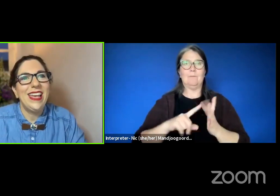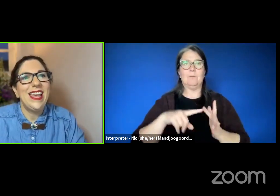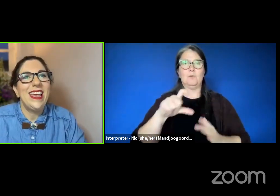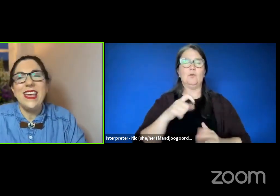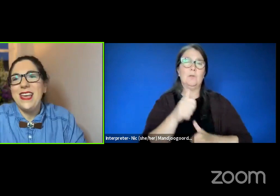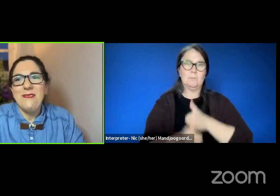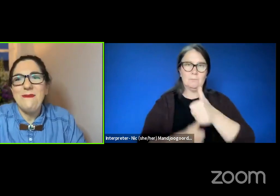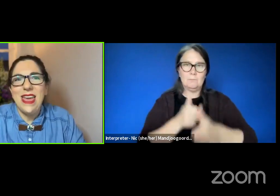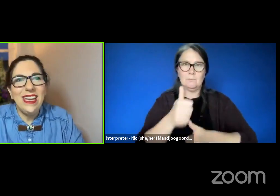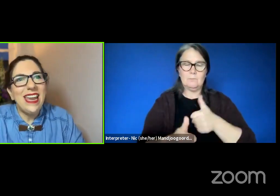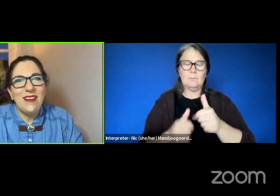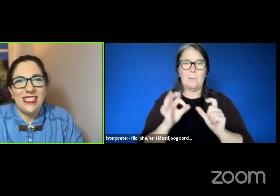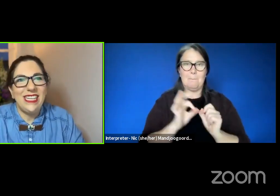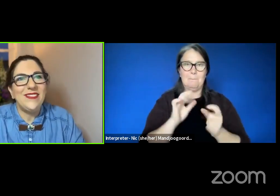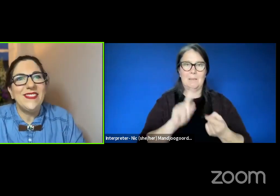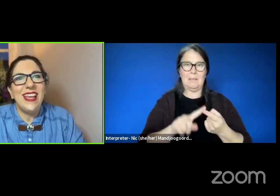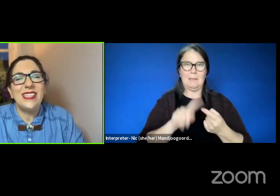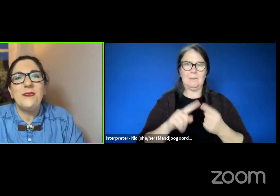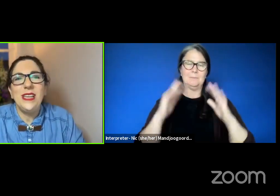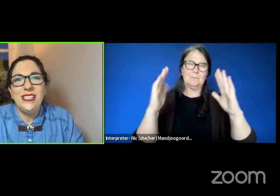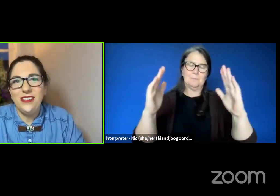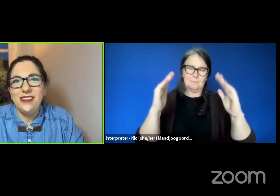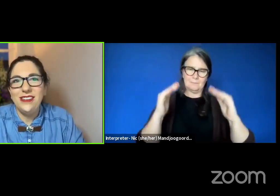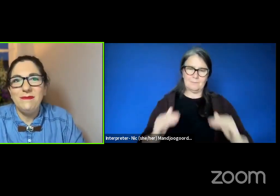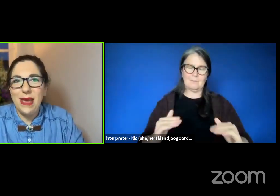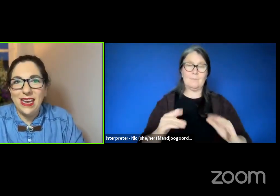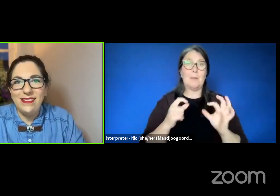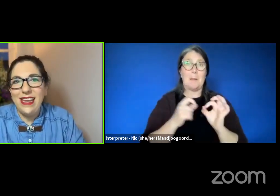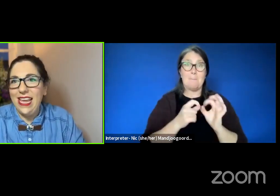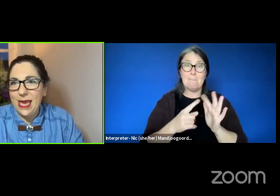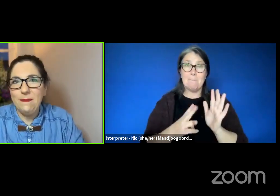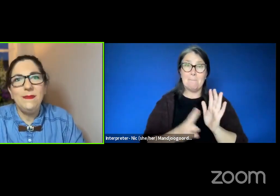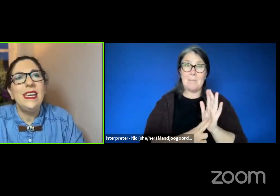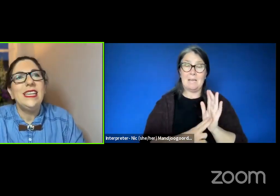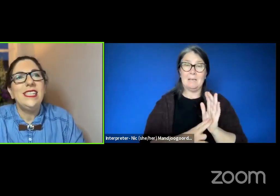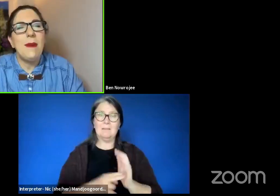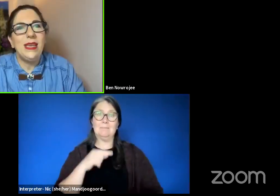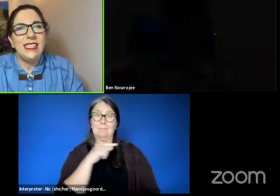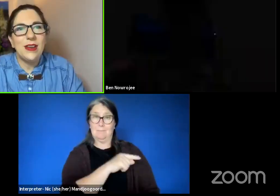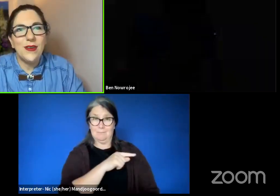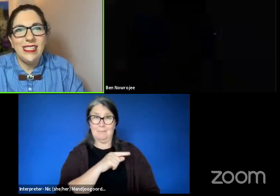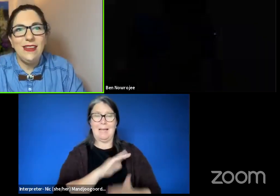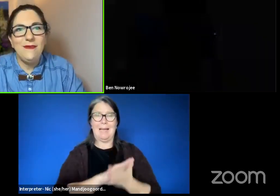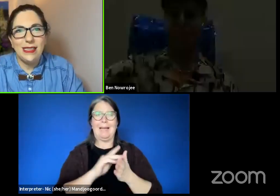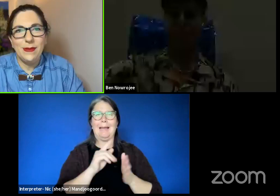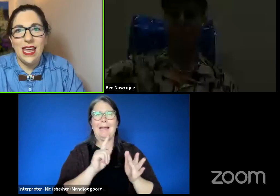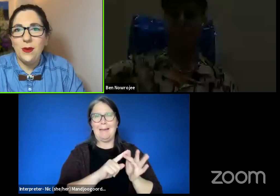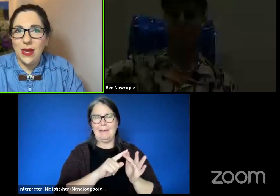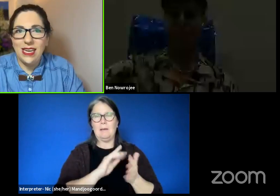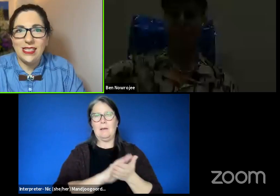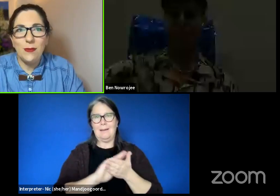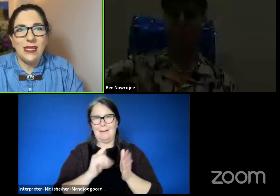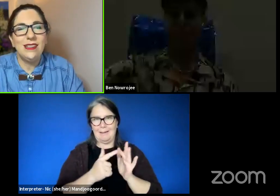Victoria. Congrats be. be then RG. rgy as a kid rgy as a question there rgy as a question, then he him, champ